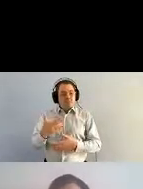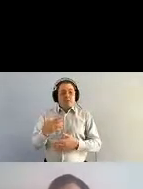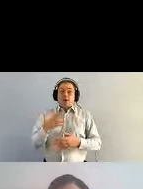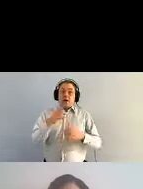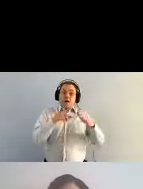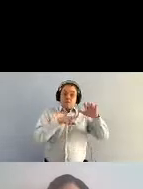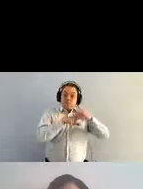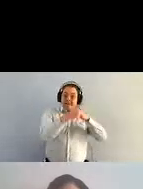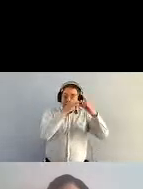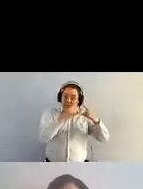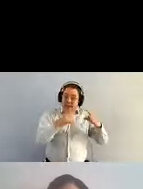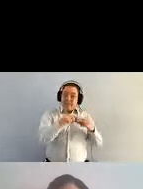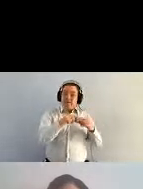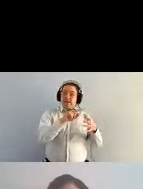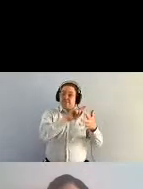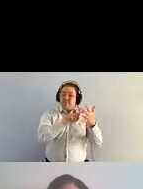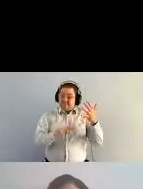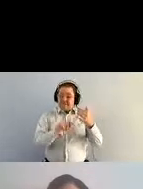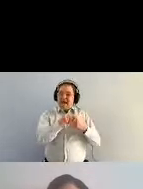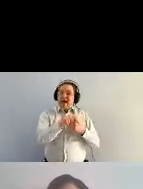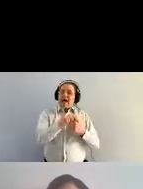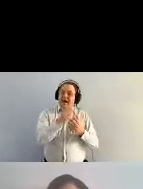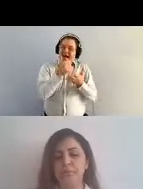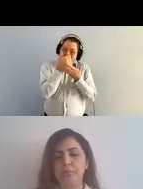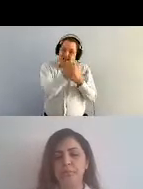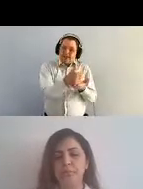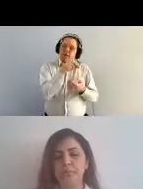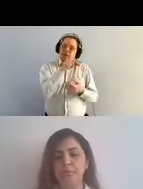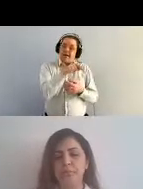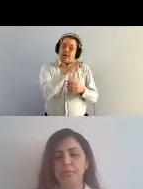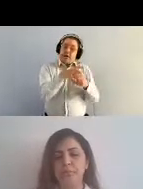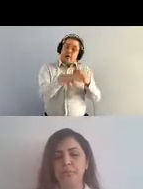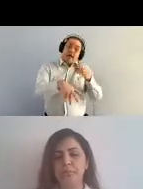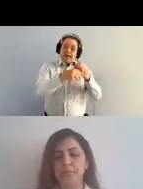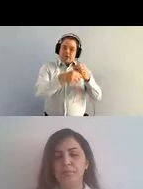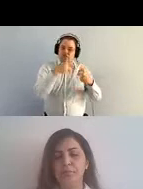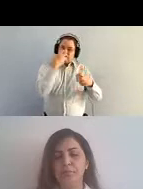exclusive of children with disabilities. Of course, the additional challenges around this in emergency con testings, in con